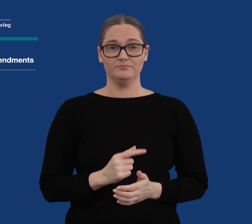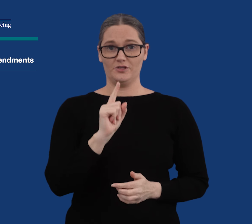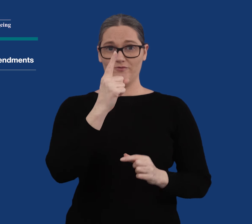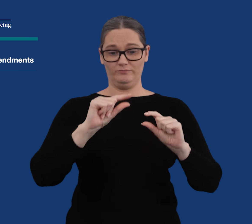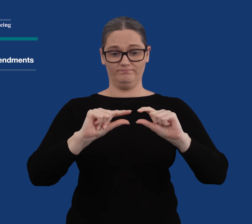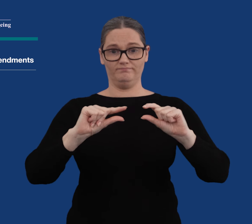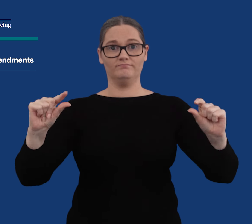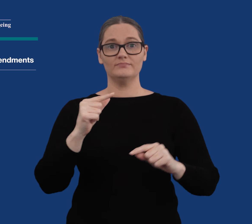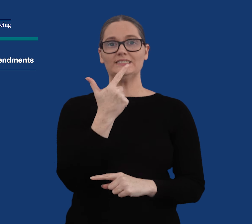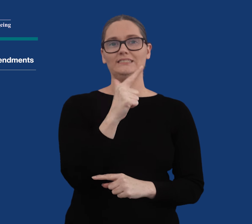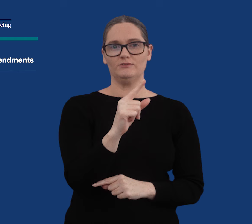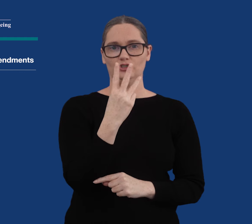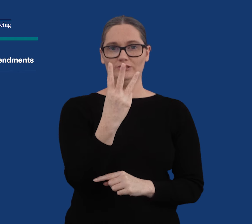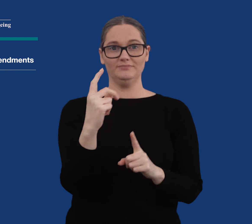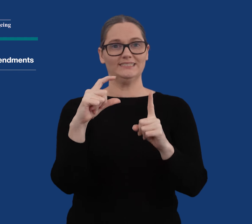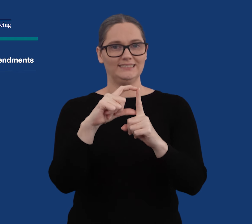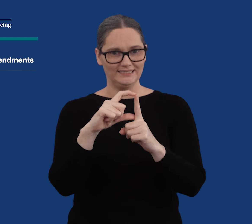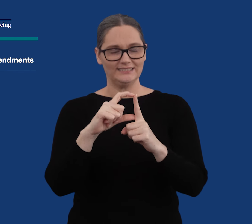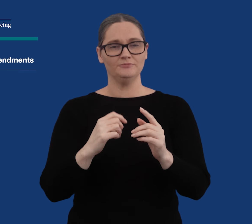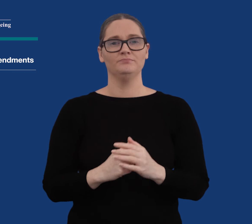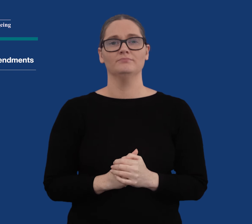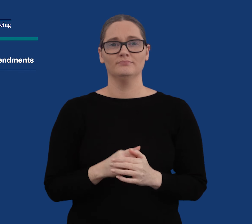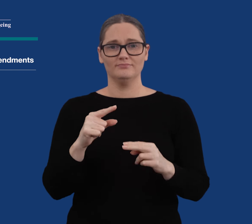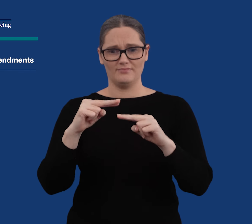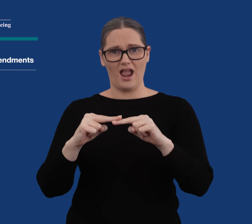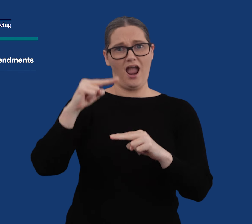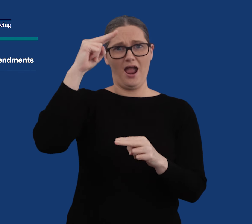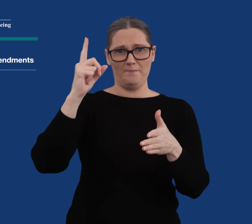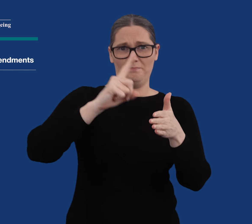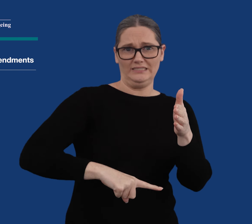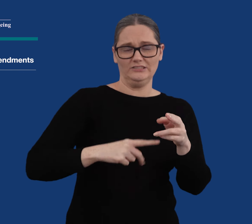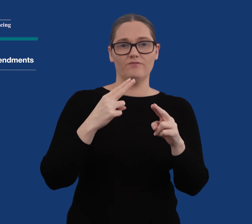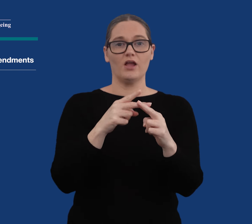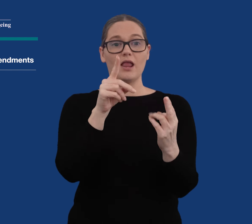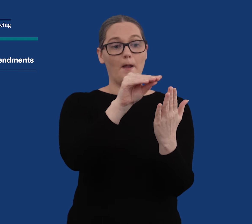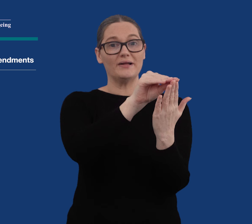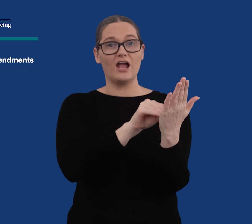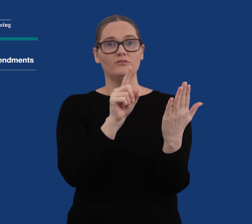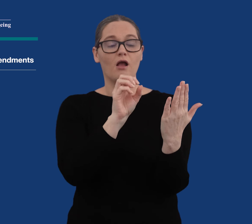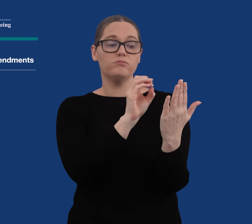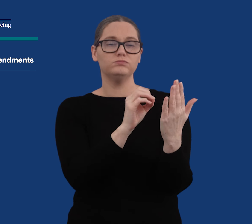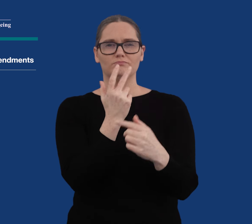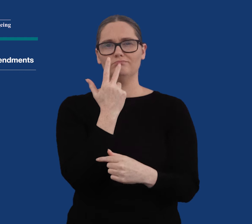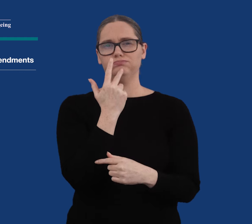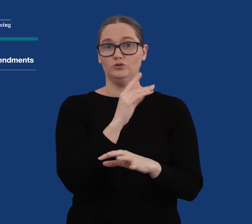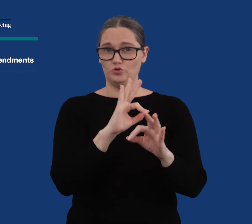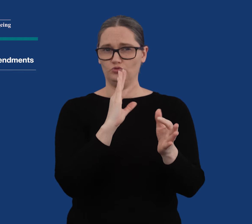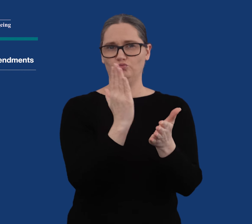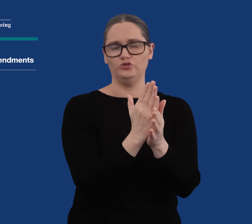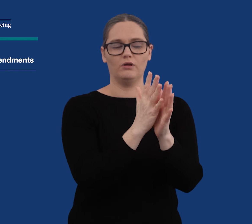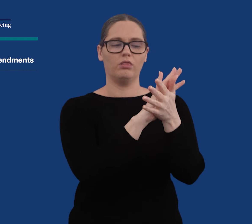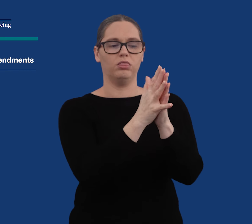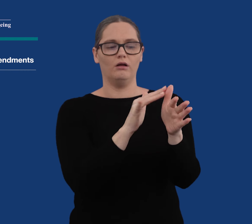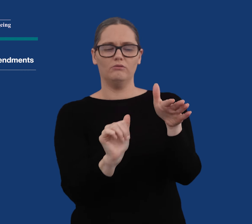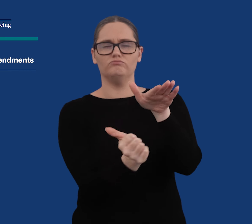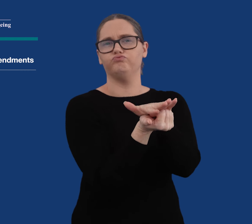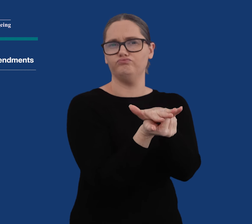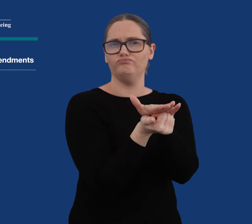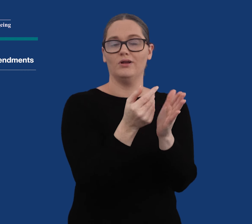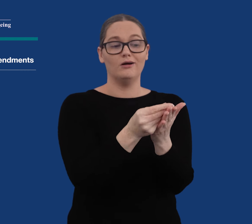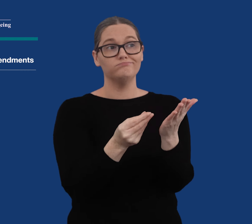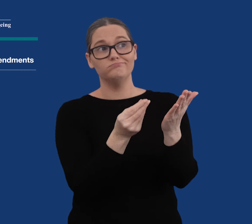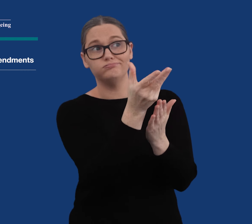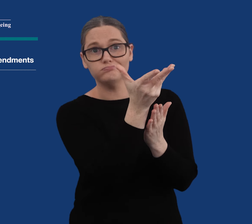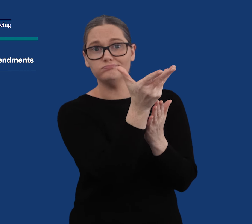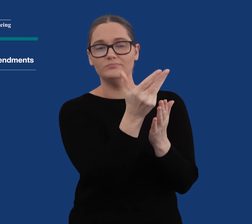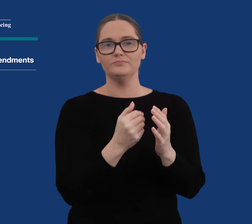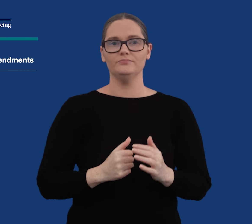• Section 73D – higher civil penalties for providing false or misleading information in application